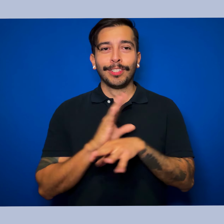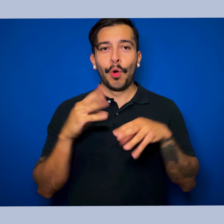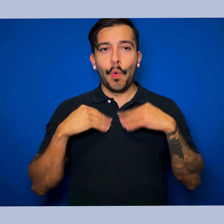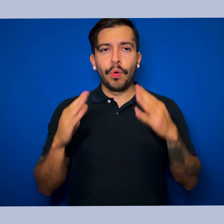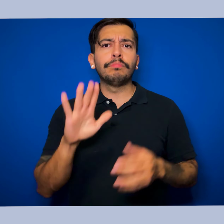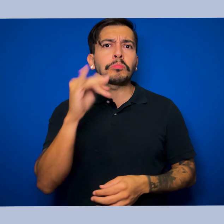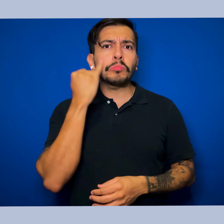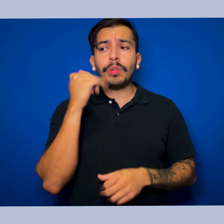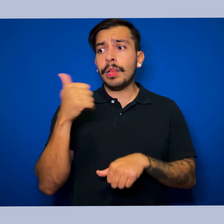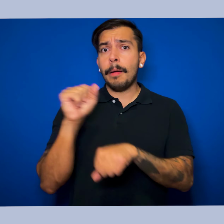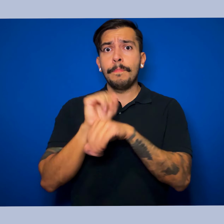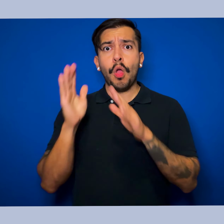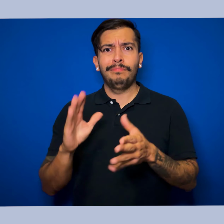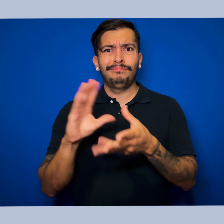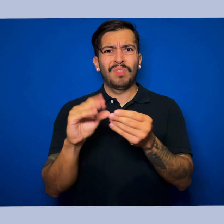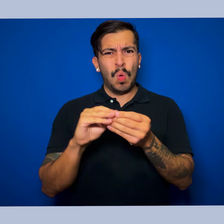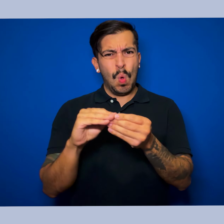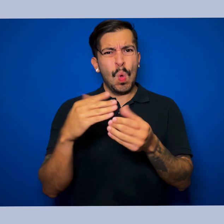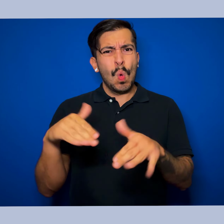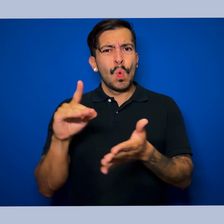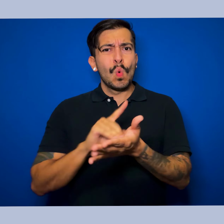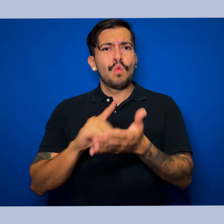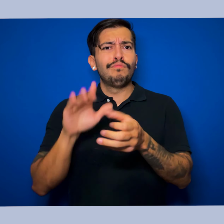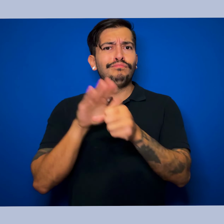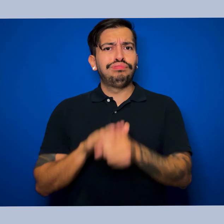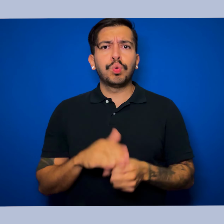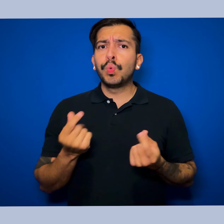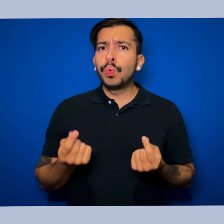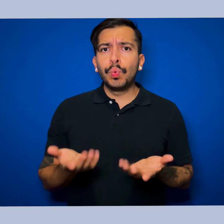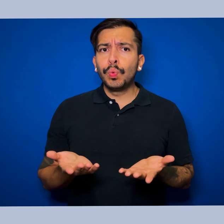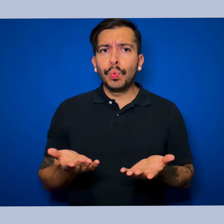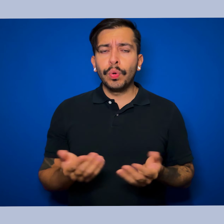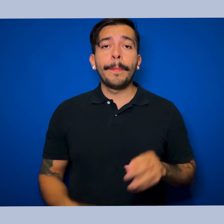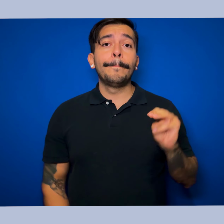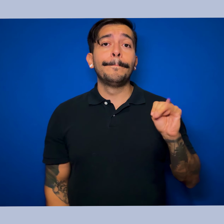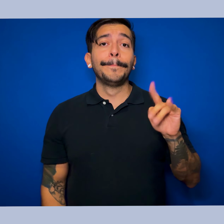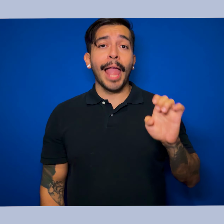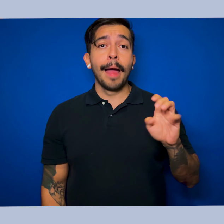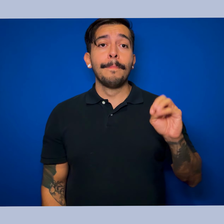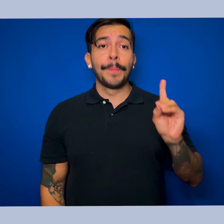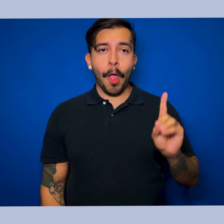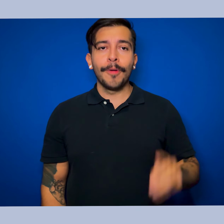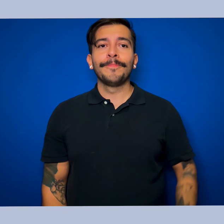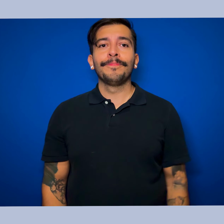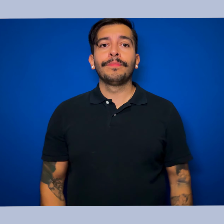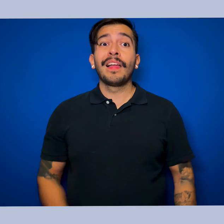What if other employees are saying discriminatory things? Mike, MOD.